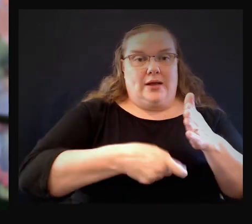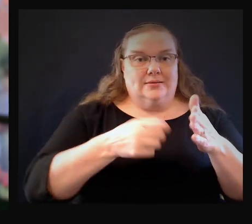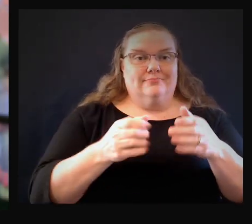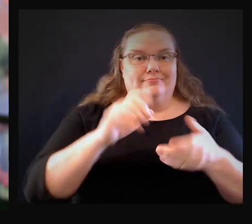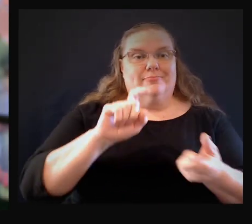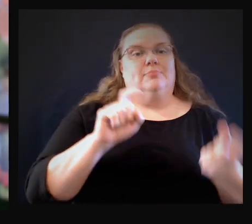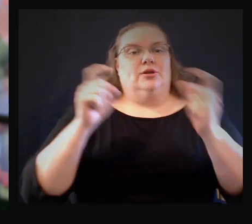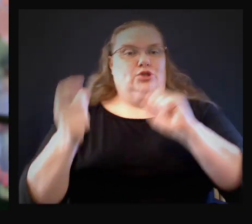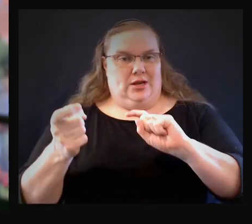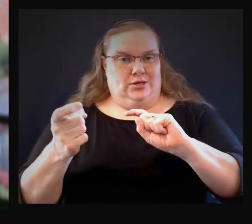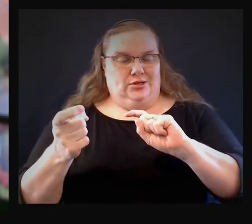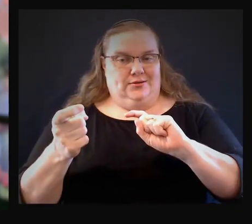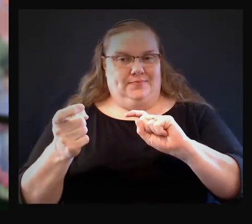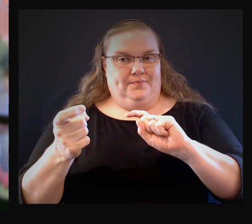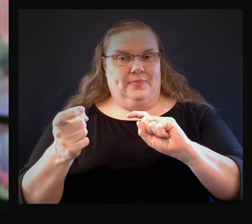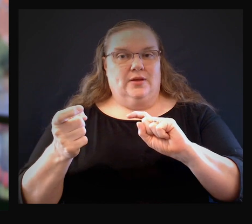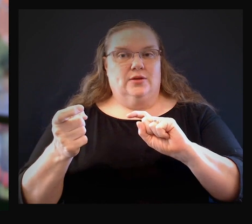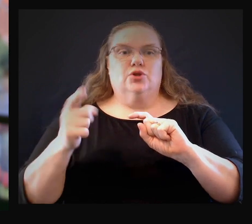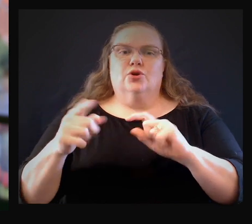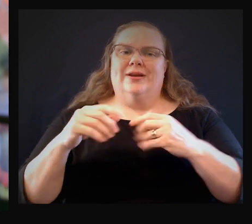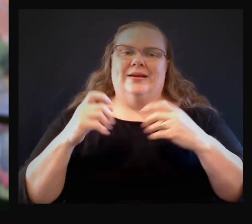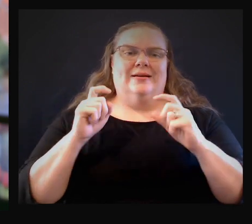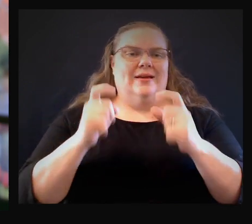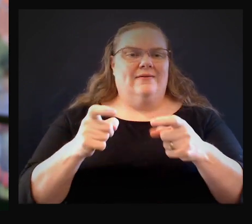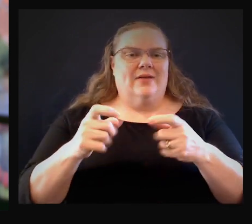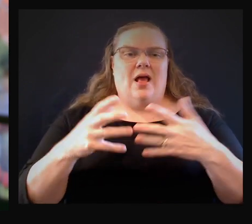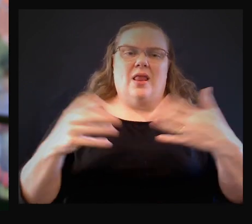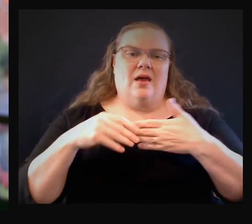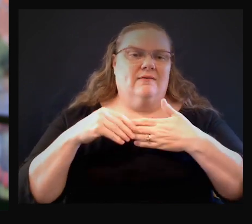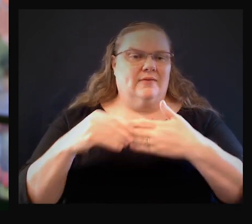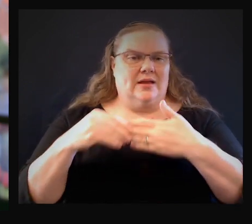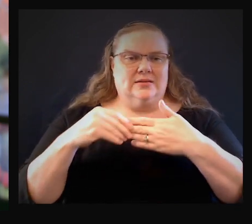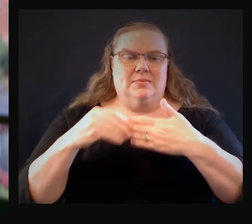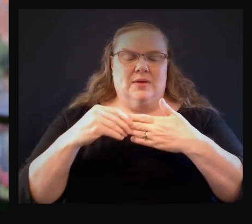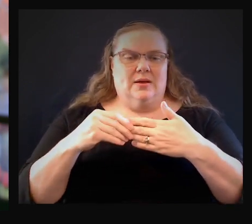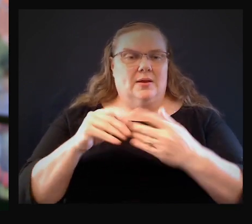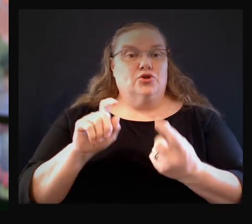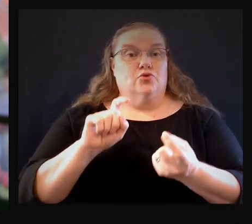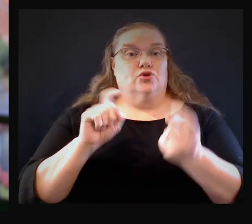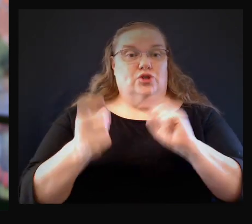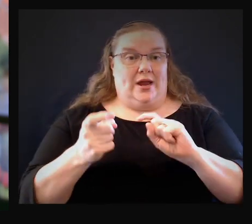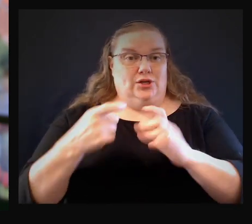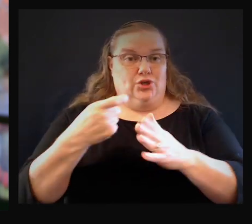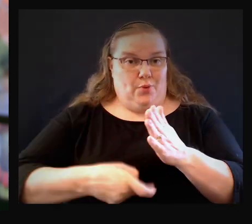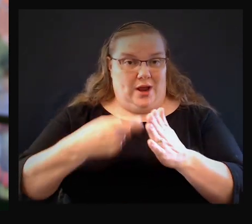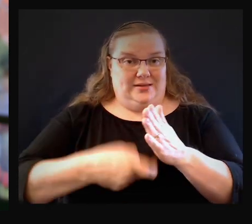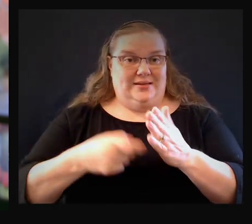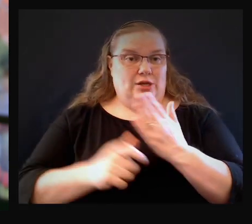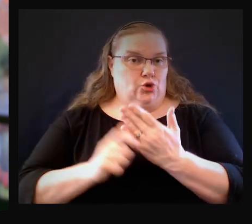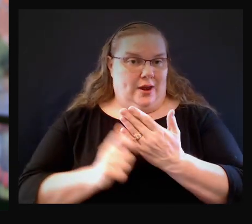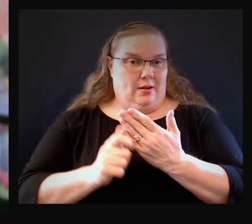you are given tons of flexibility around modifying prices in your Catalog. If you want to have a specialty Elven Forge